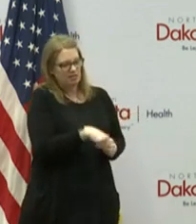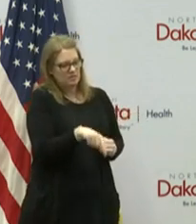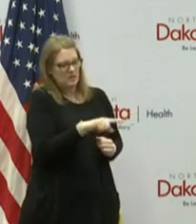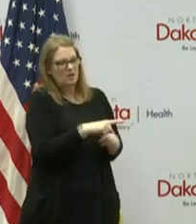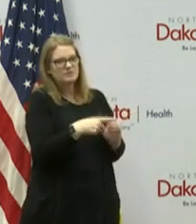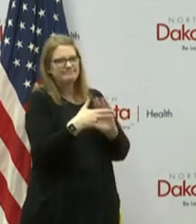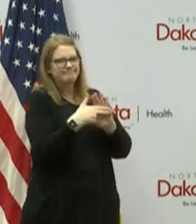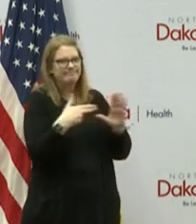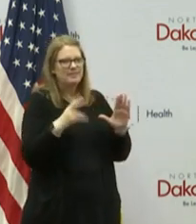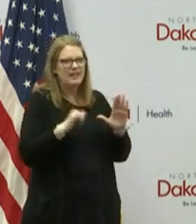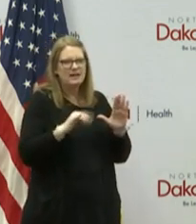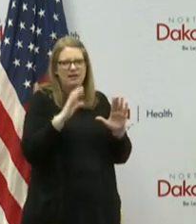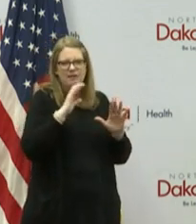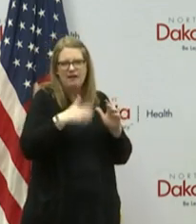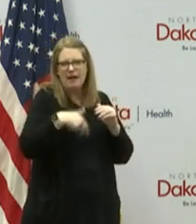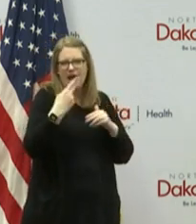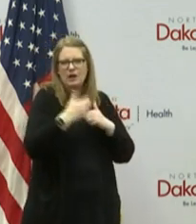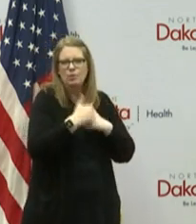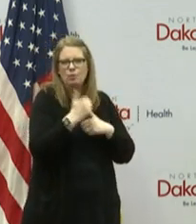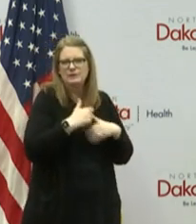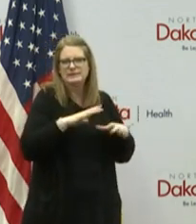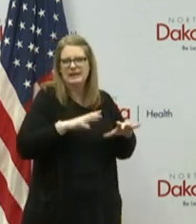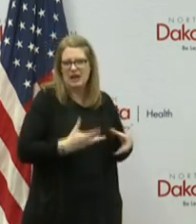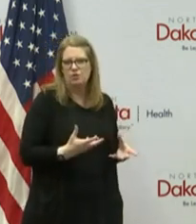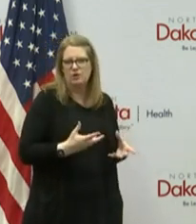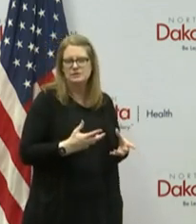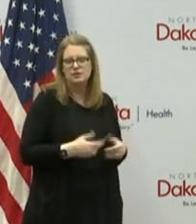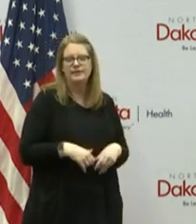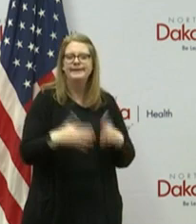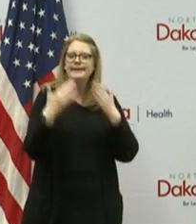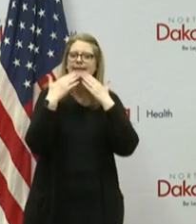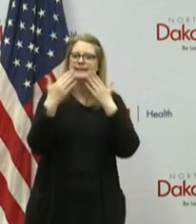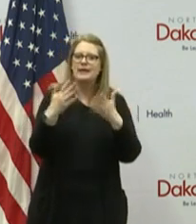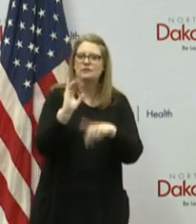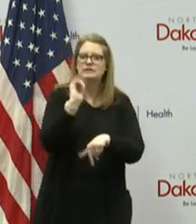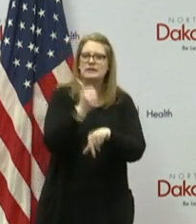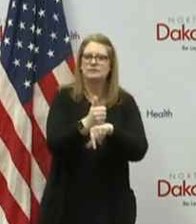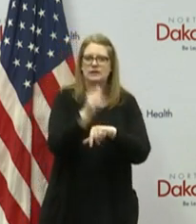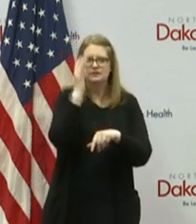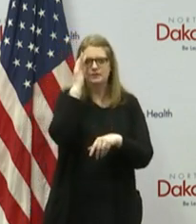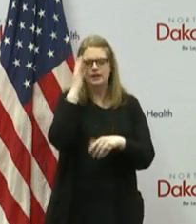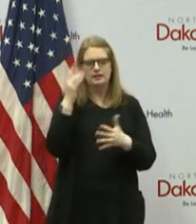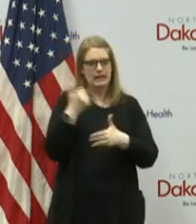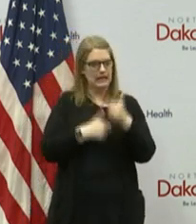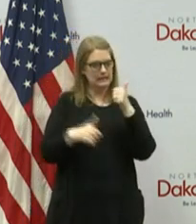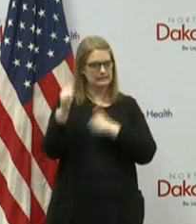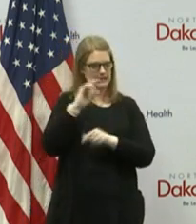MORE IMPORTANTLY THE POLL WORKERS THAT SIT THERE ALL DAY AND COME IN CONTACT WITH HUNDREDS OF PEOPLE AND THEY THEMSELVES MAY HAVE FALLEN INTO